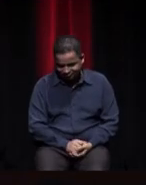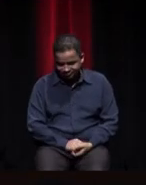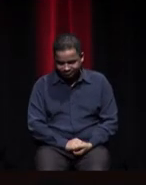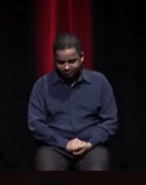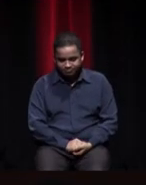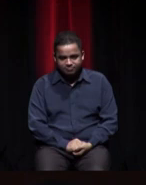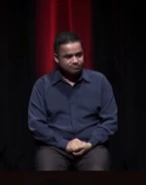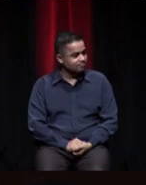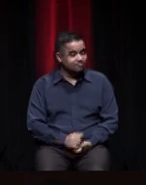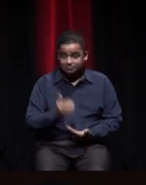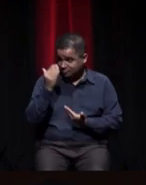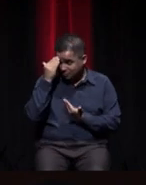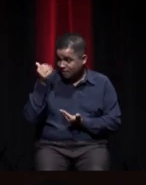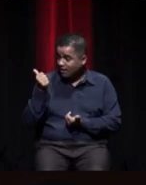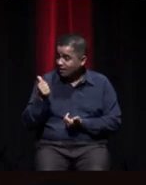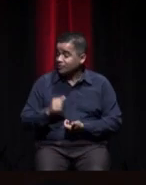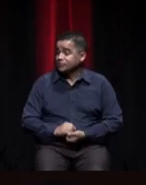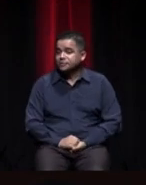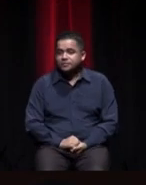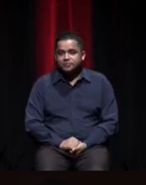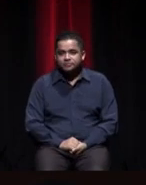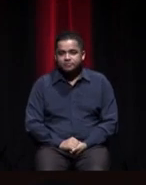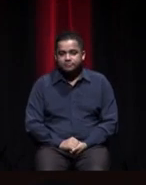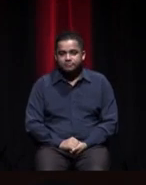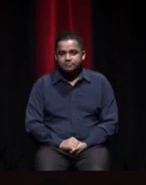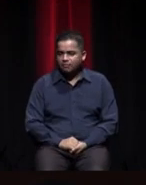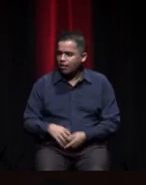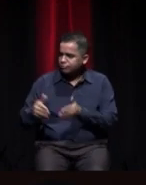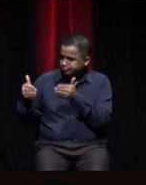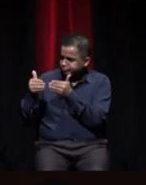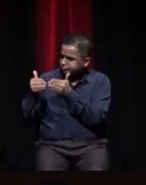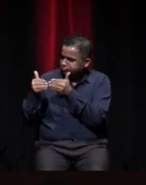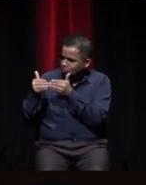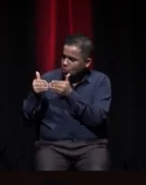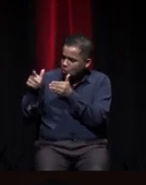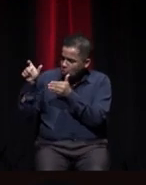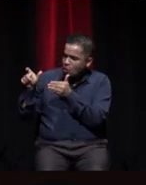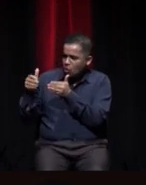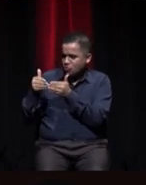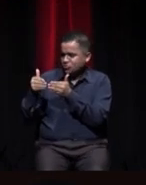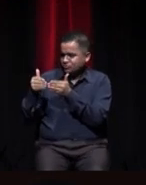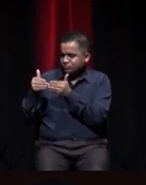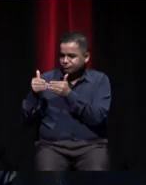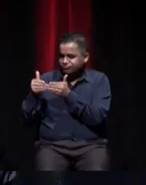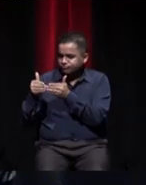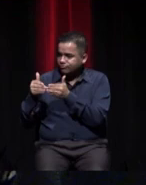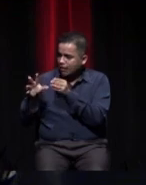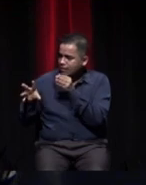Thank you, Vera. I agree with you, and I'd add that